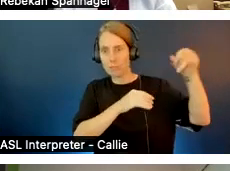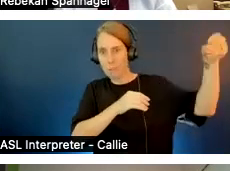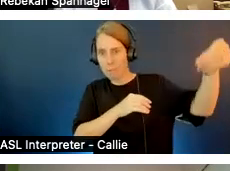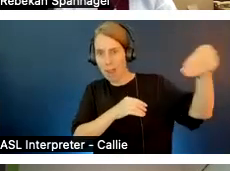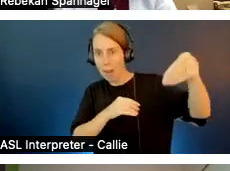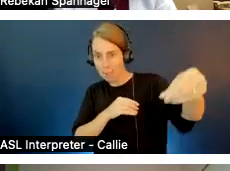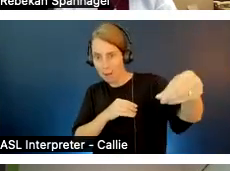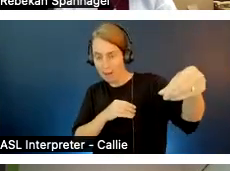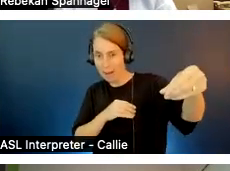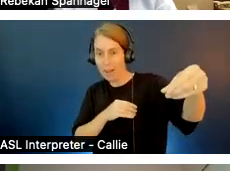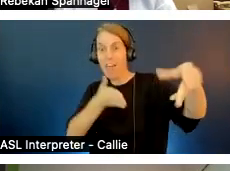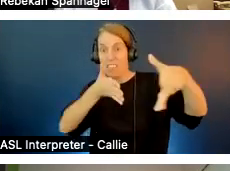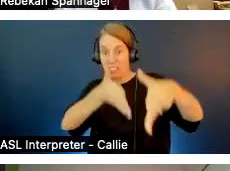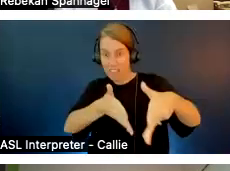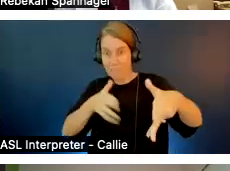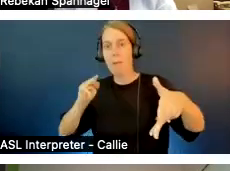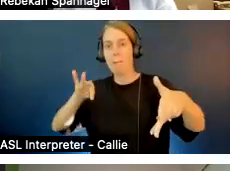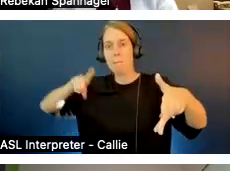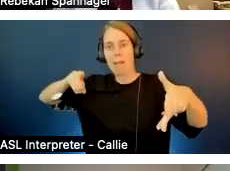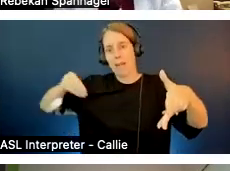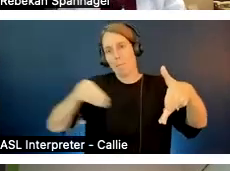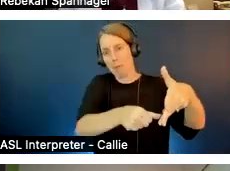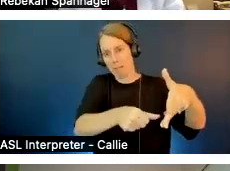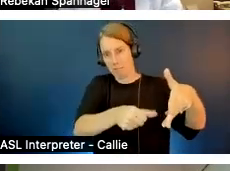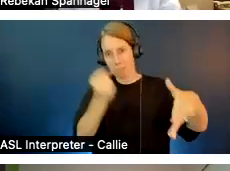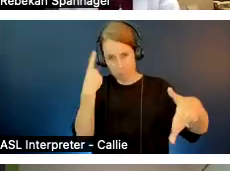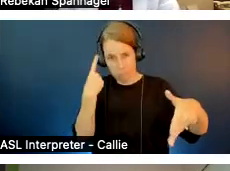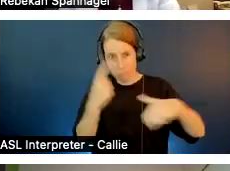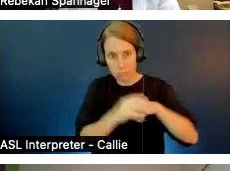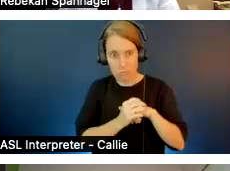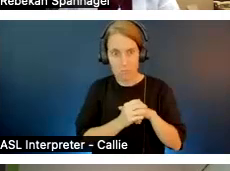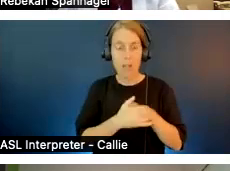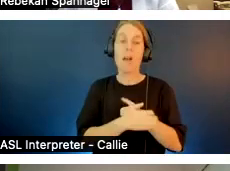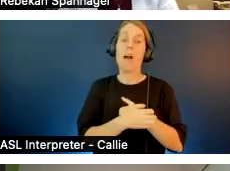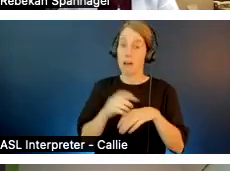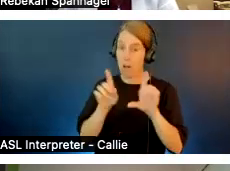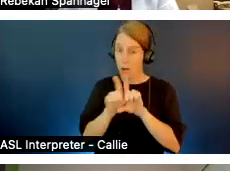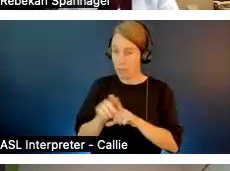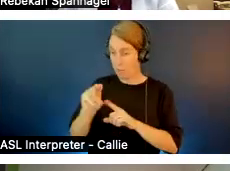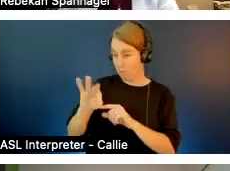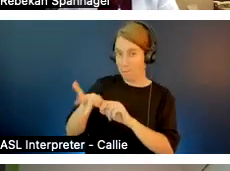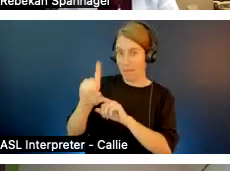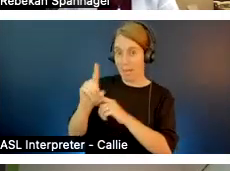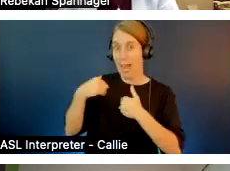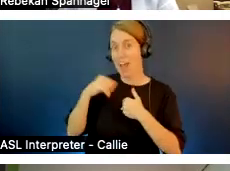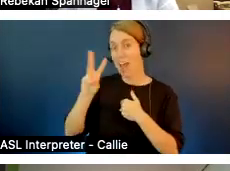medicare medicaid pays last if you are somebody who is also on a medicaid waiver a special program